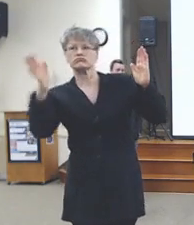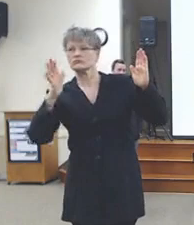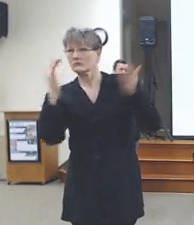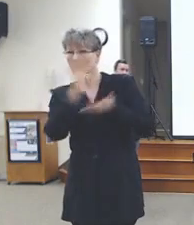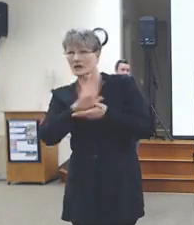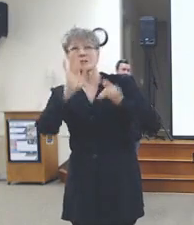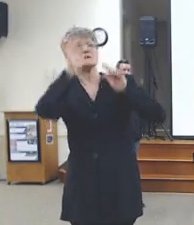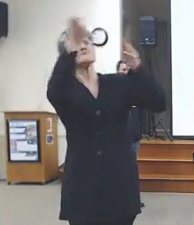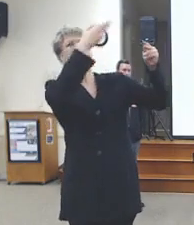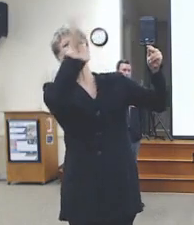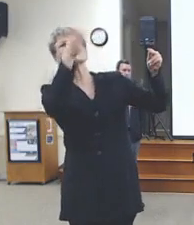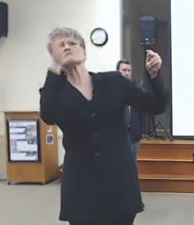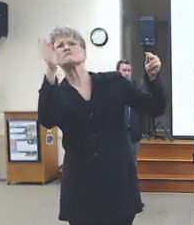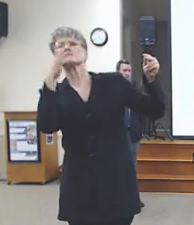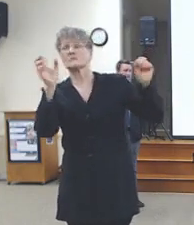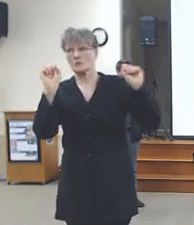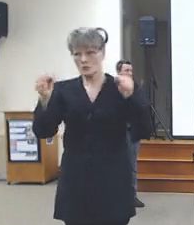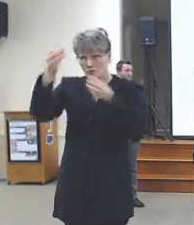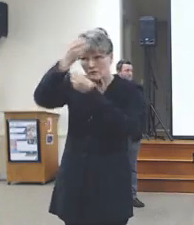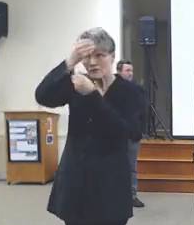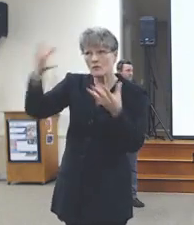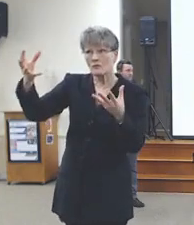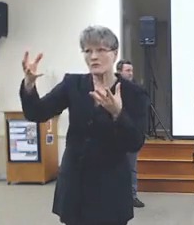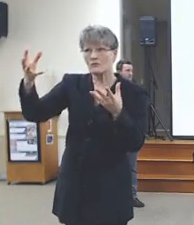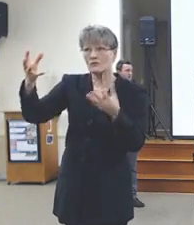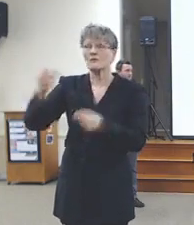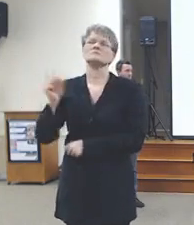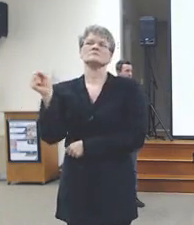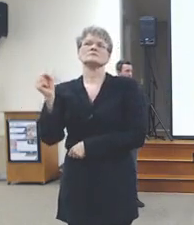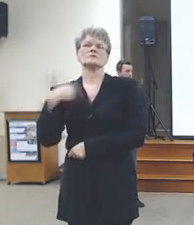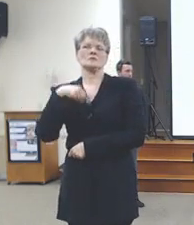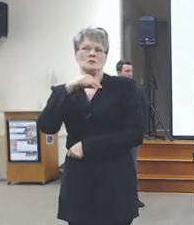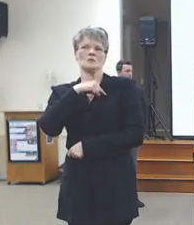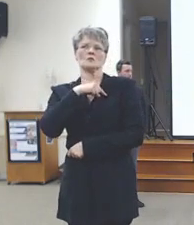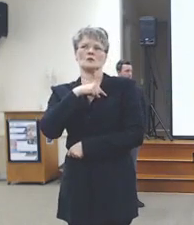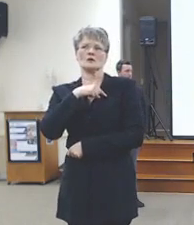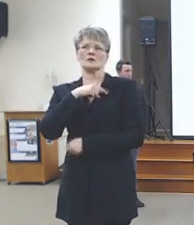release that information? We are reliant on our our public health nurses and our